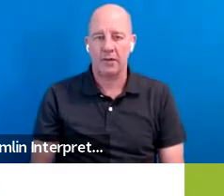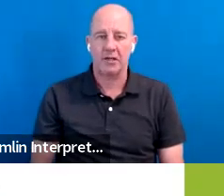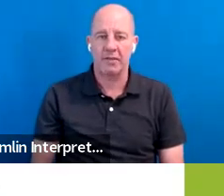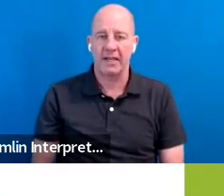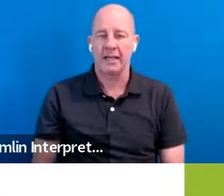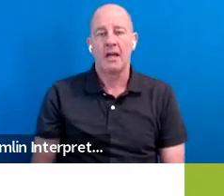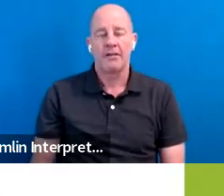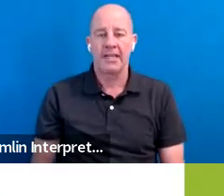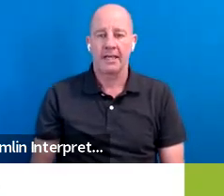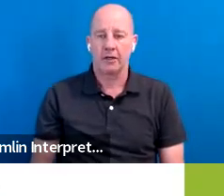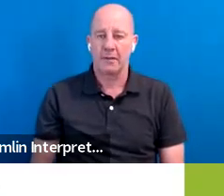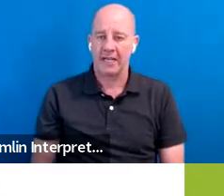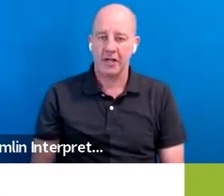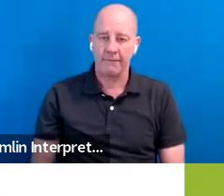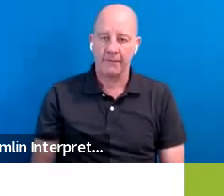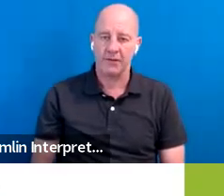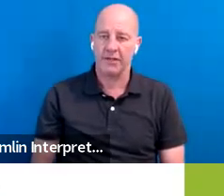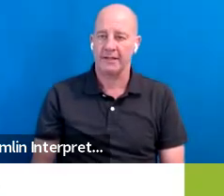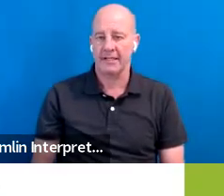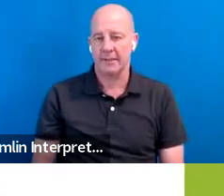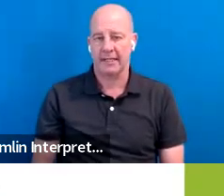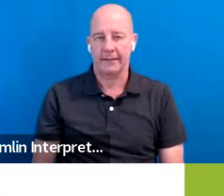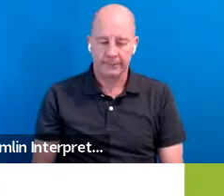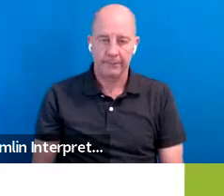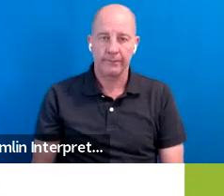And that is going to be the accommodation versus the accessibility.